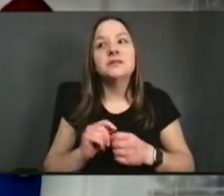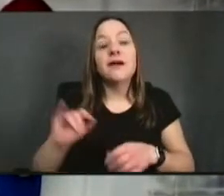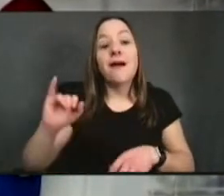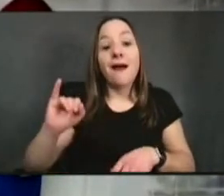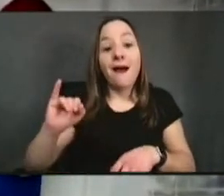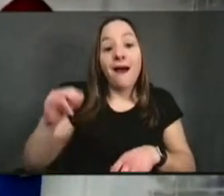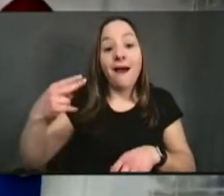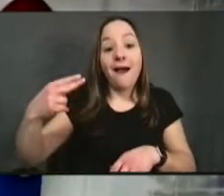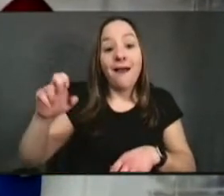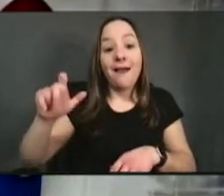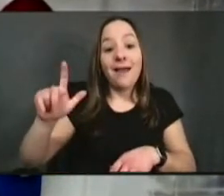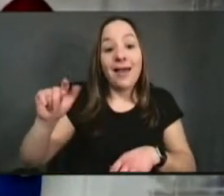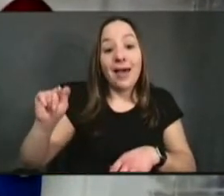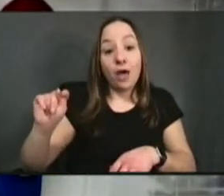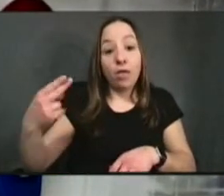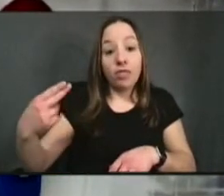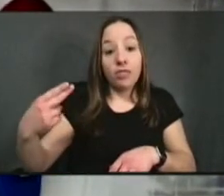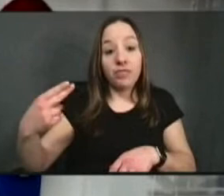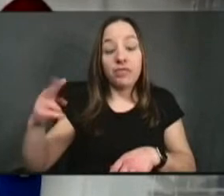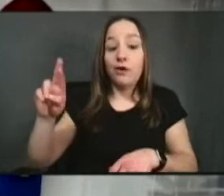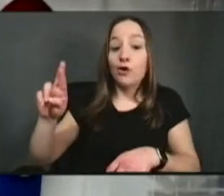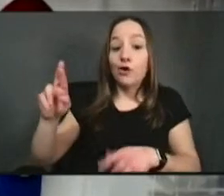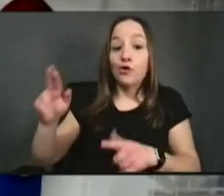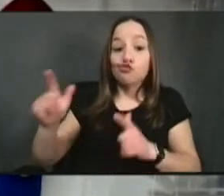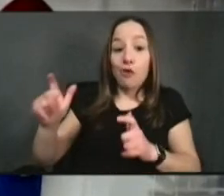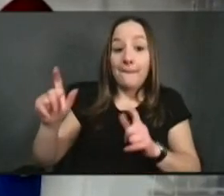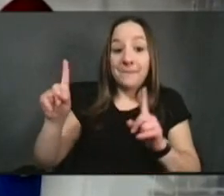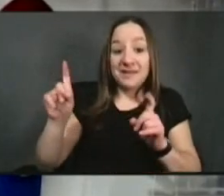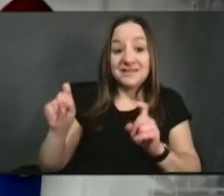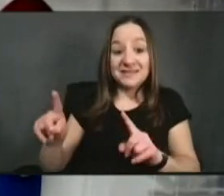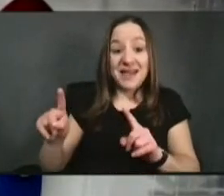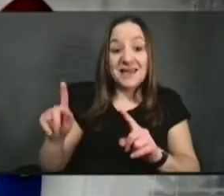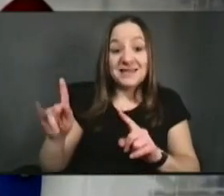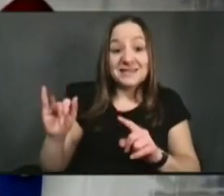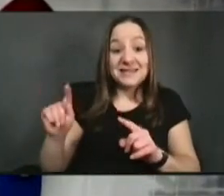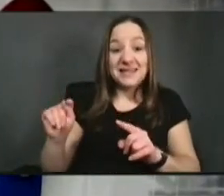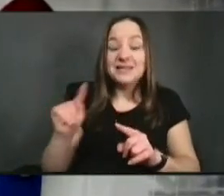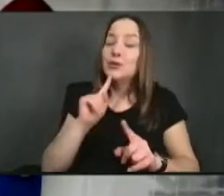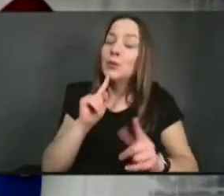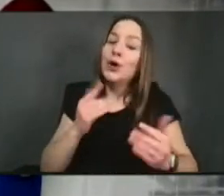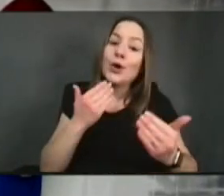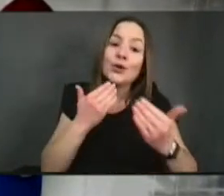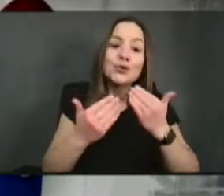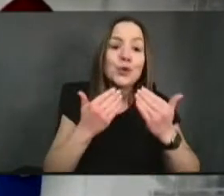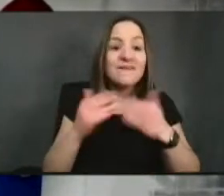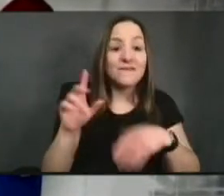mention was the I health rapid